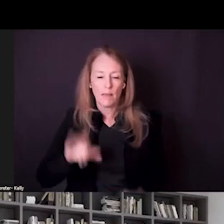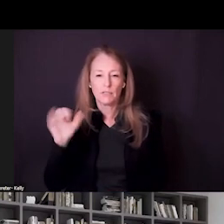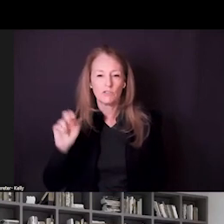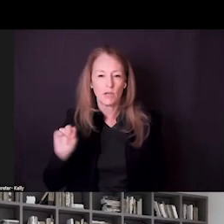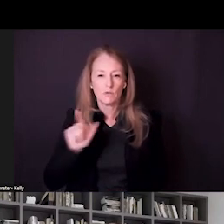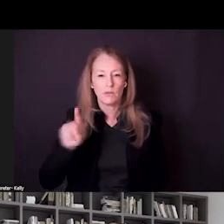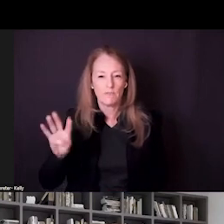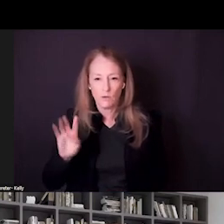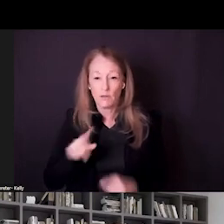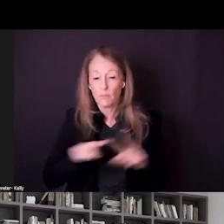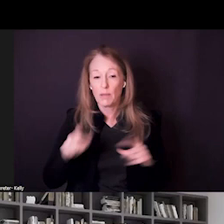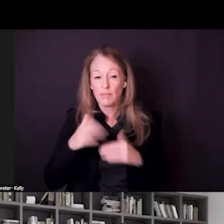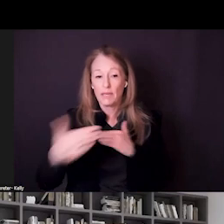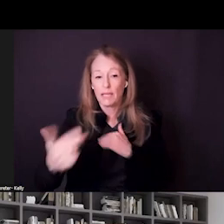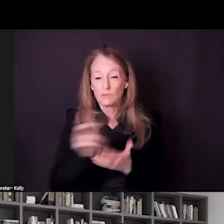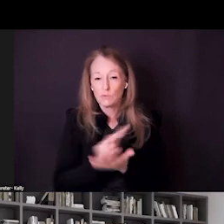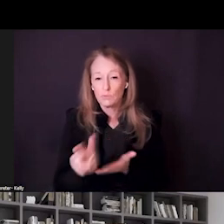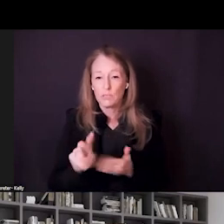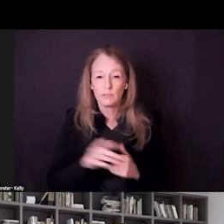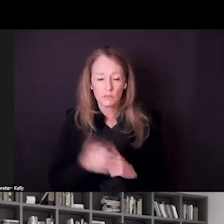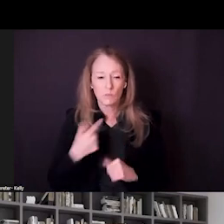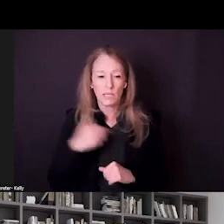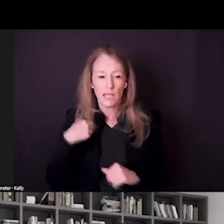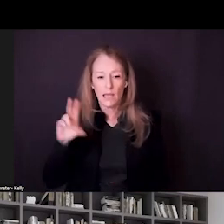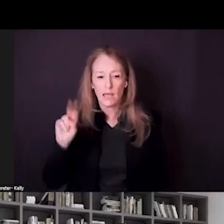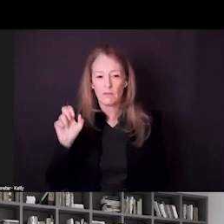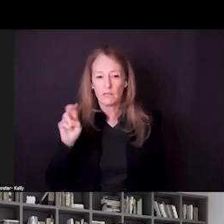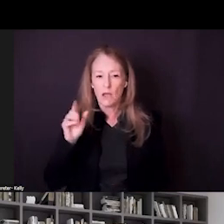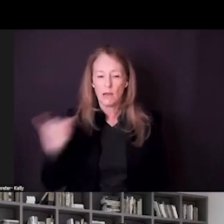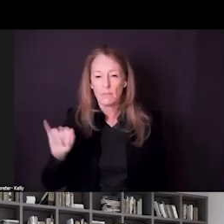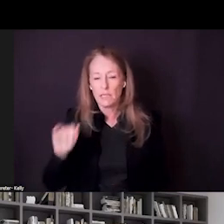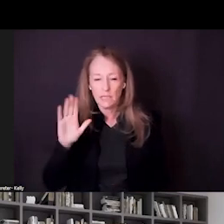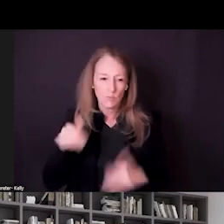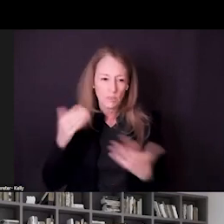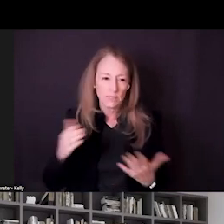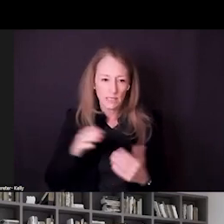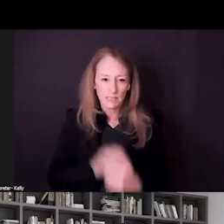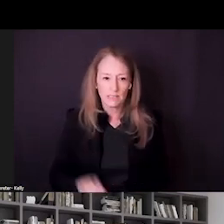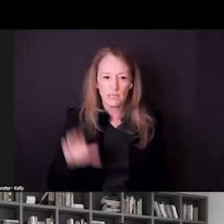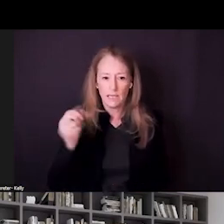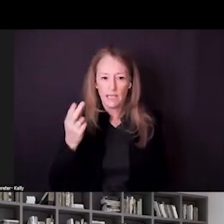HAVE NAMI PRESENTING WITH HANNAH AND STEPHANIE AND POLLING WITH